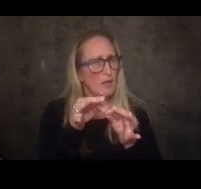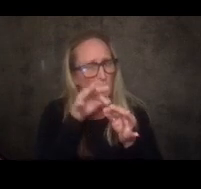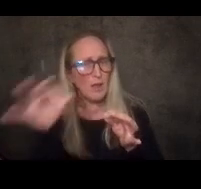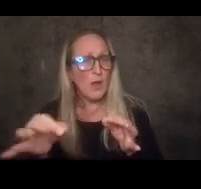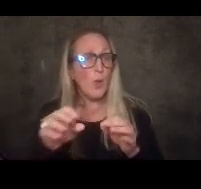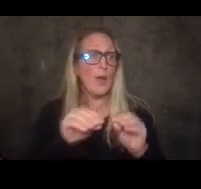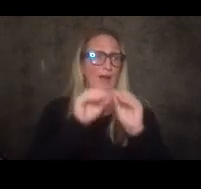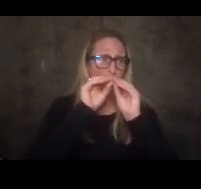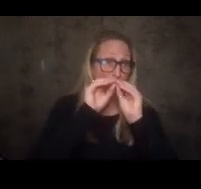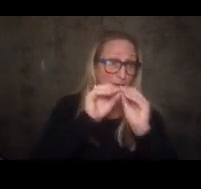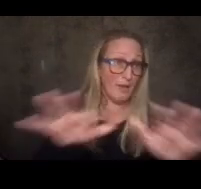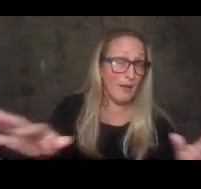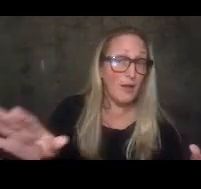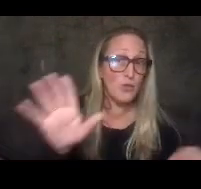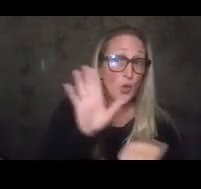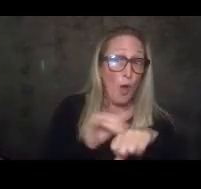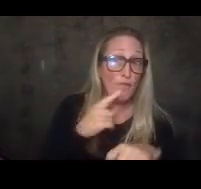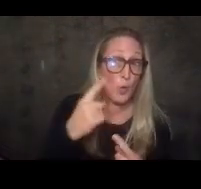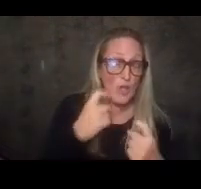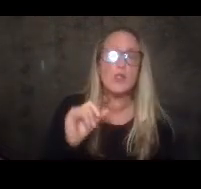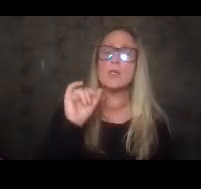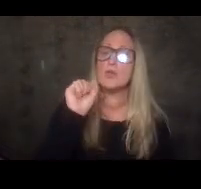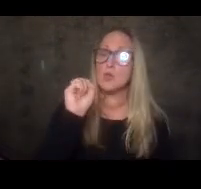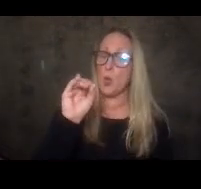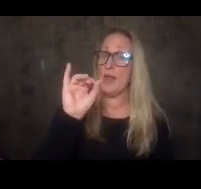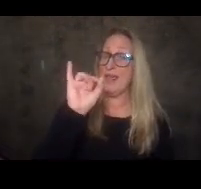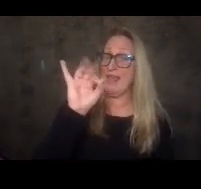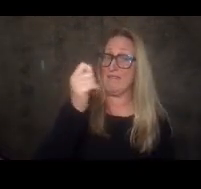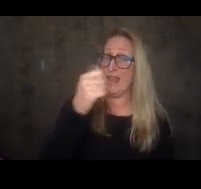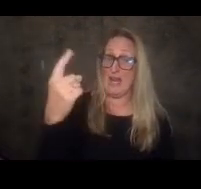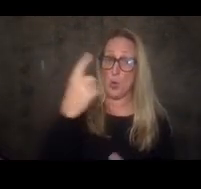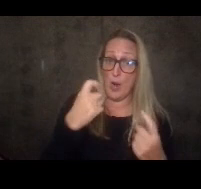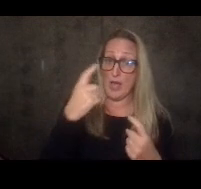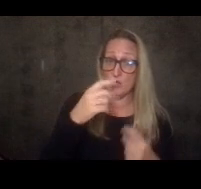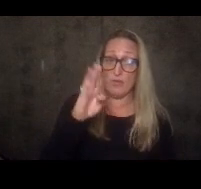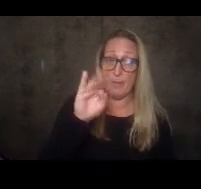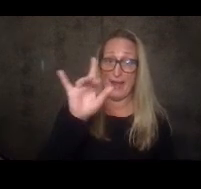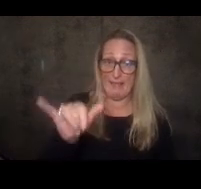when this goes out to people for call for questions, so if anybody has any questions for Bailey, please go ahead and